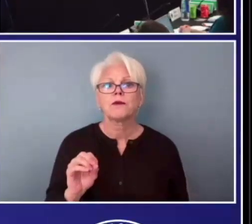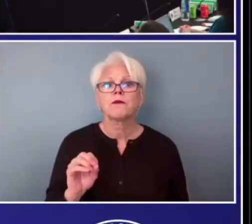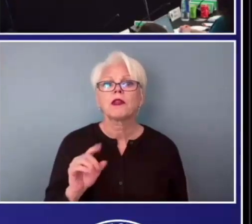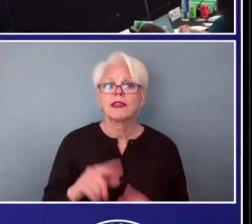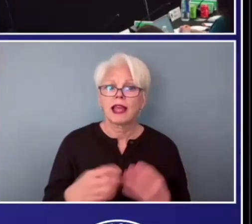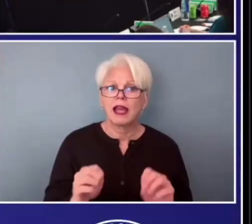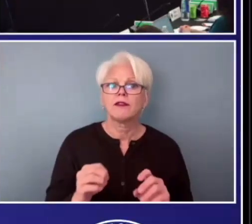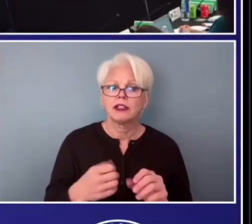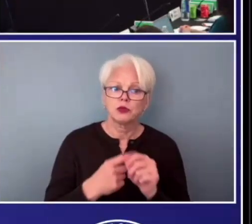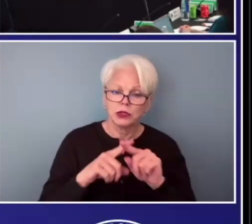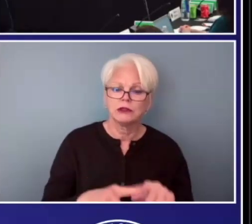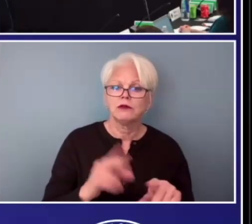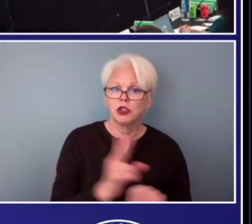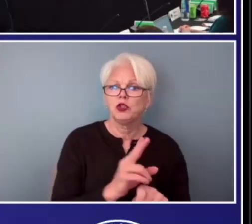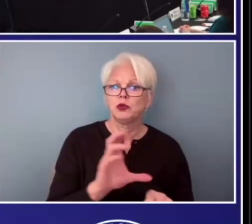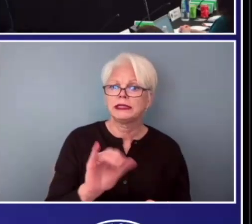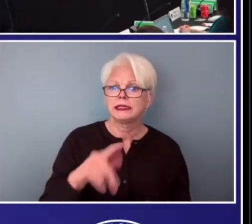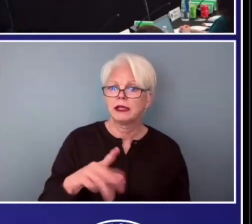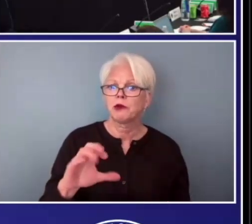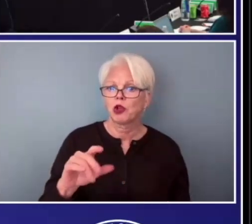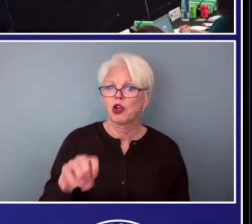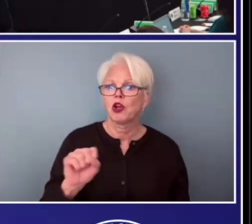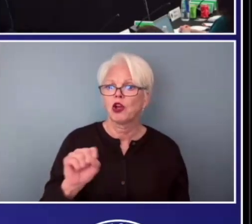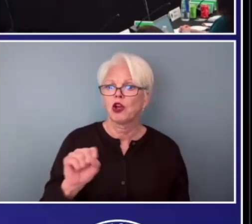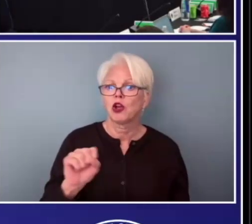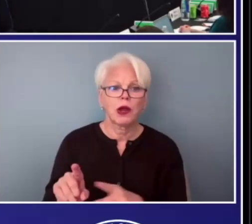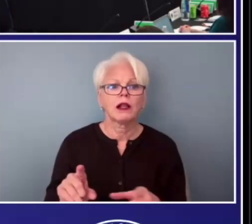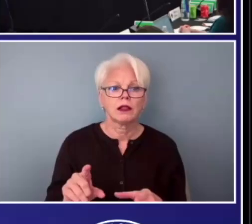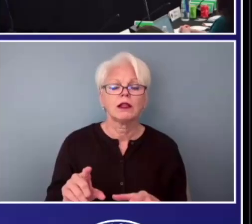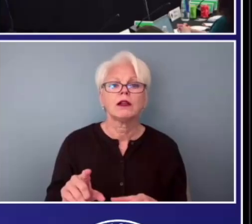CIP codes as well, so these various metrics will be harmonized.